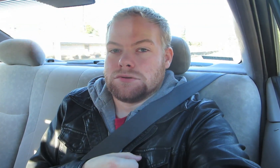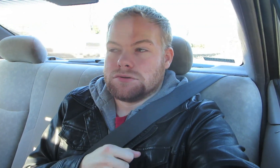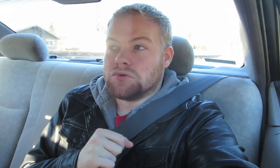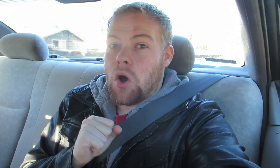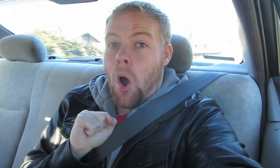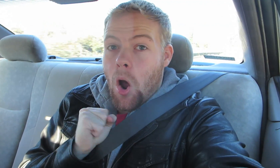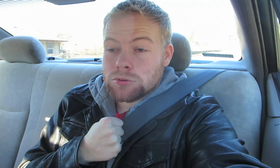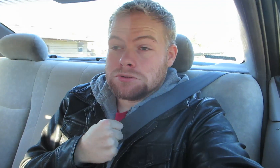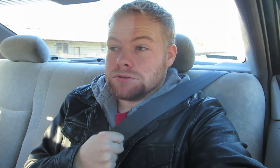Cold!